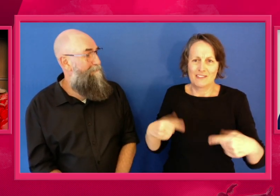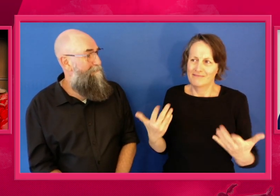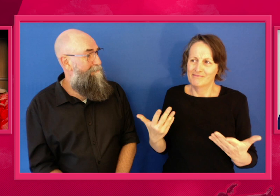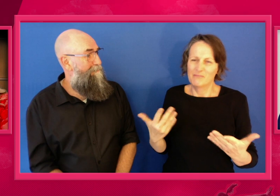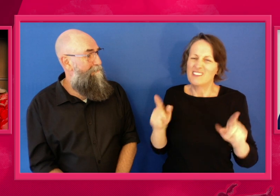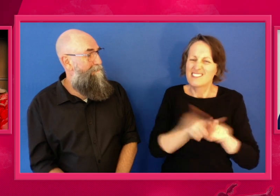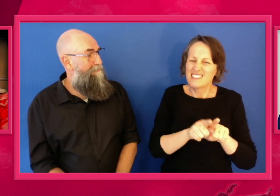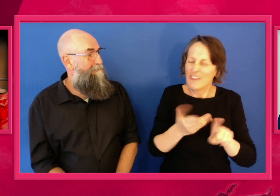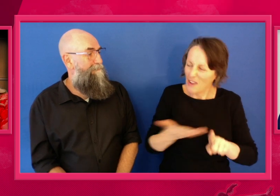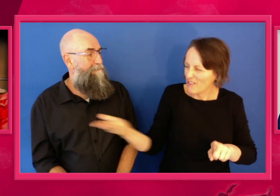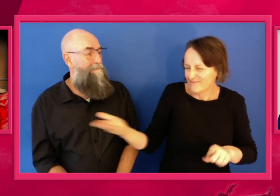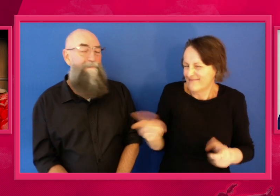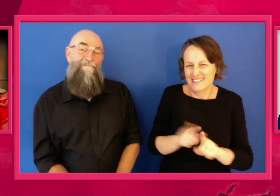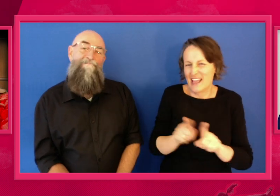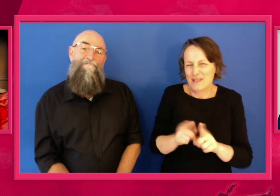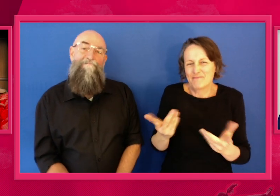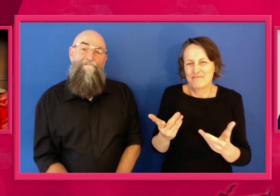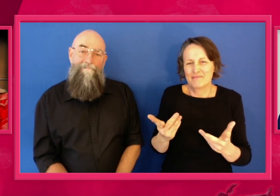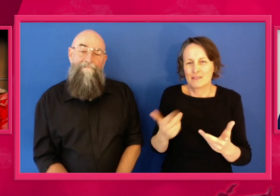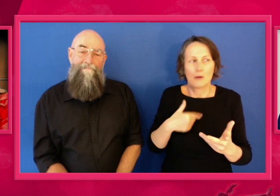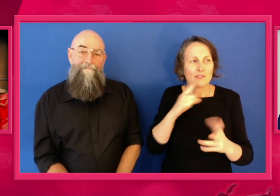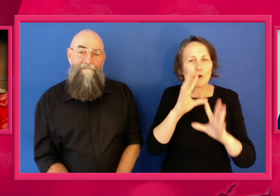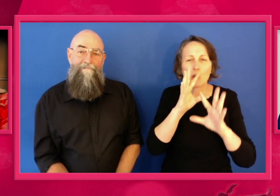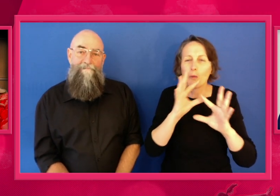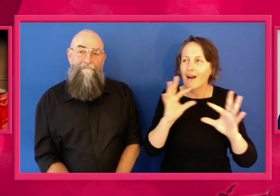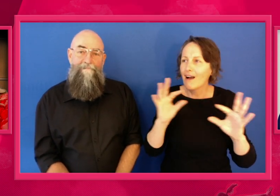for everyone, I guess. Just dead still in the stadium. And, and hot.